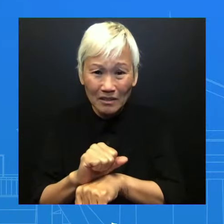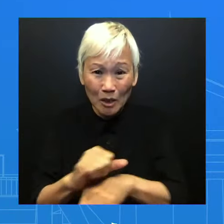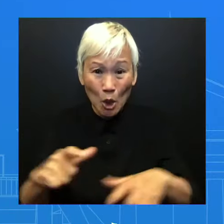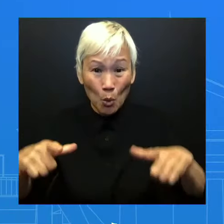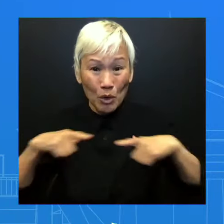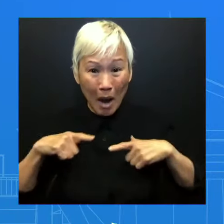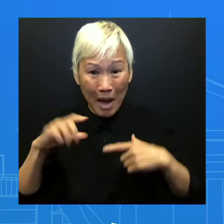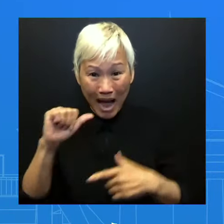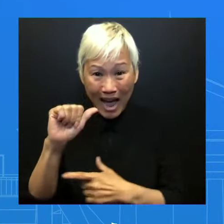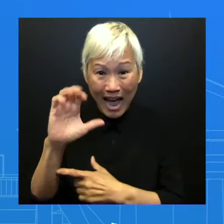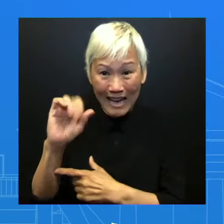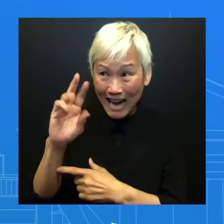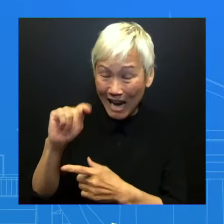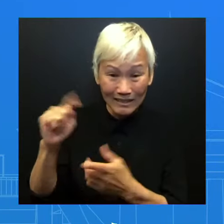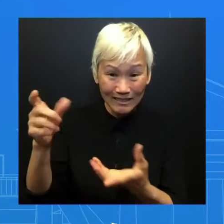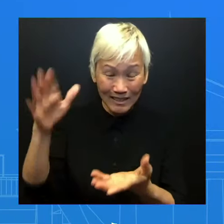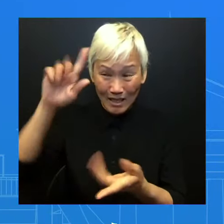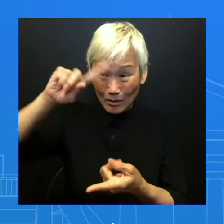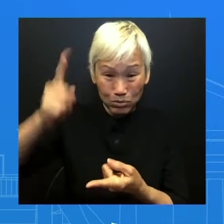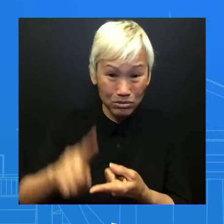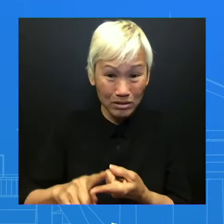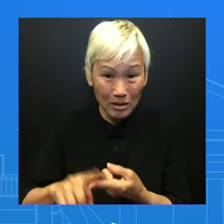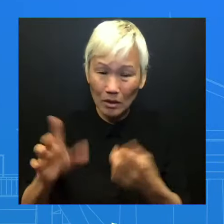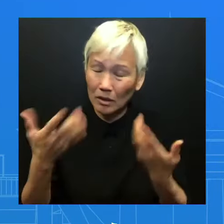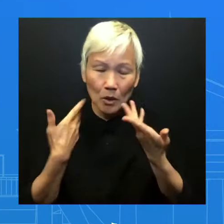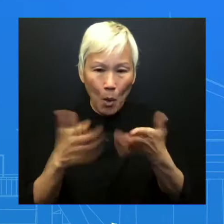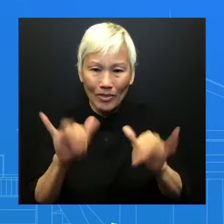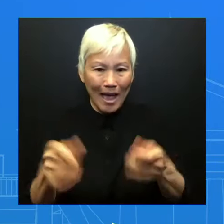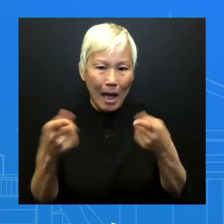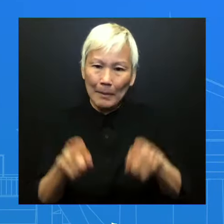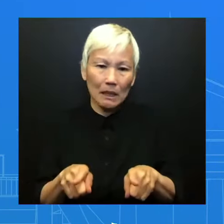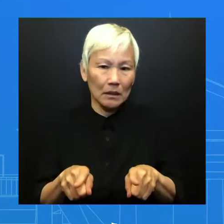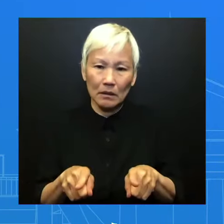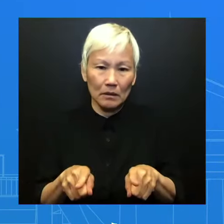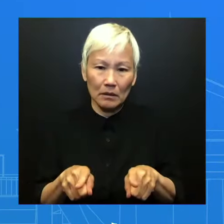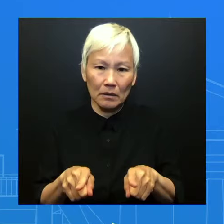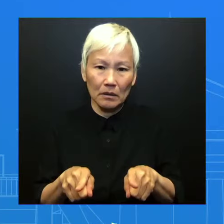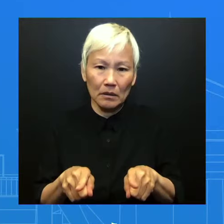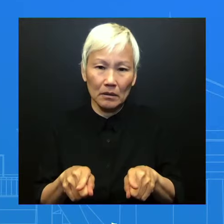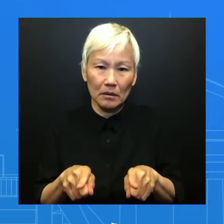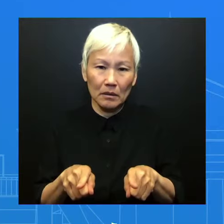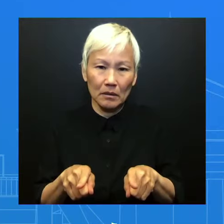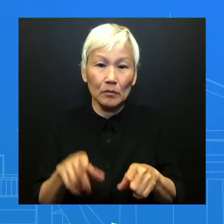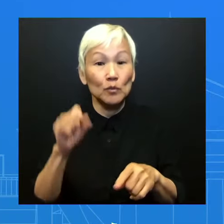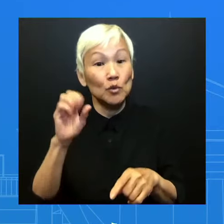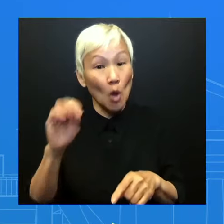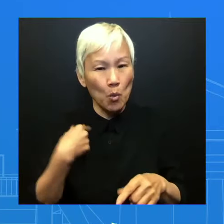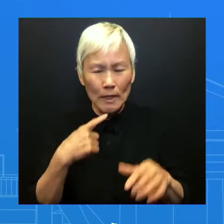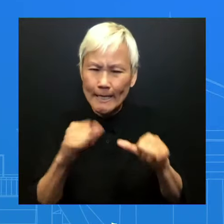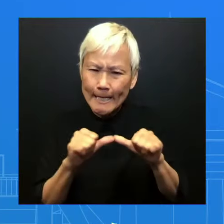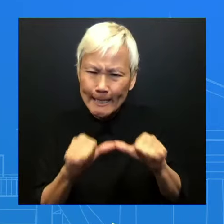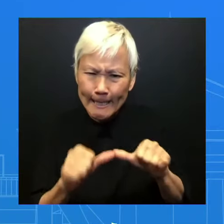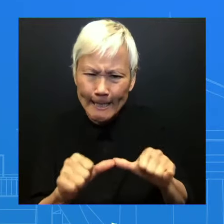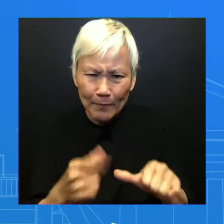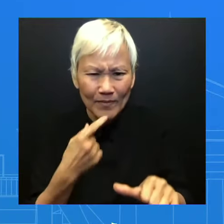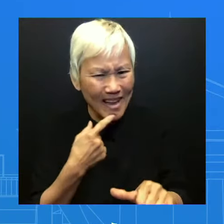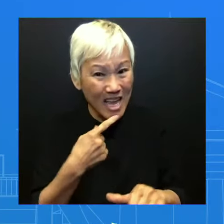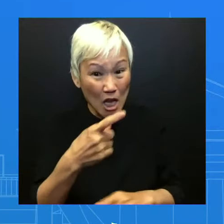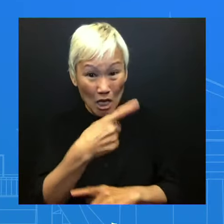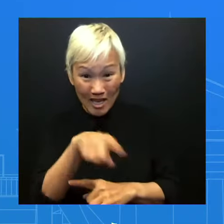So, we're go- -- we're being consistent here. We've been saying that they need to do their job. It is their constitutional duty. It's been done 78 times since 1960.